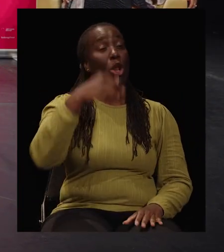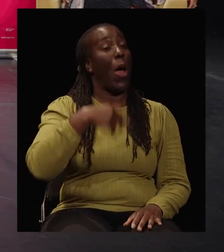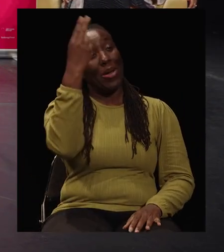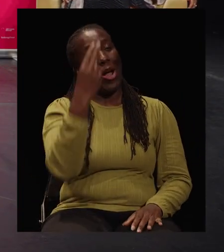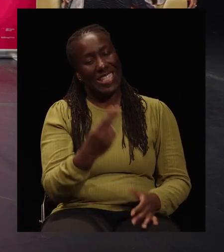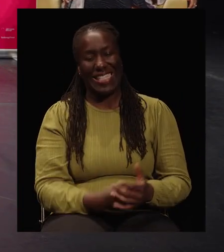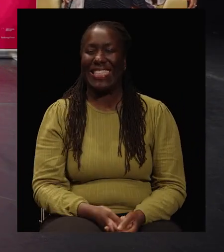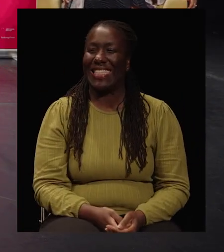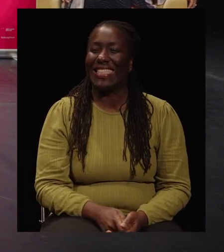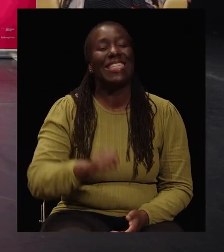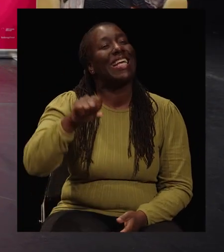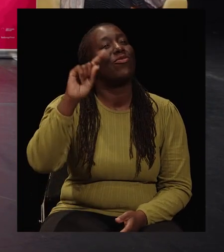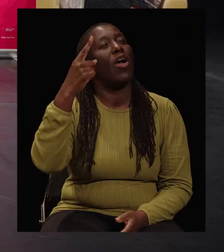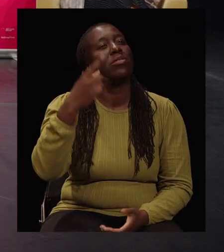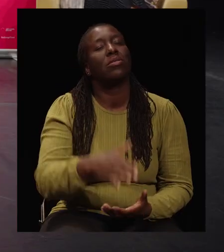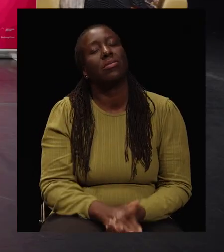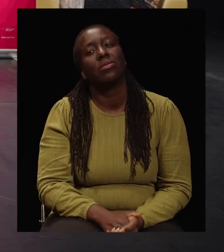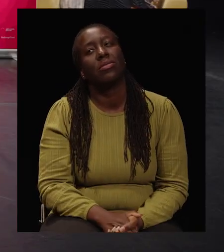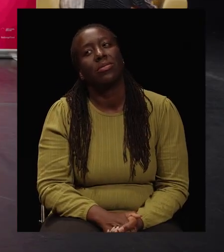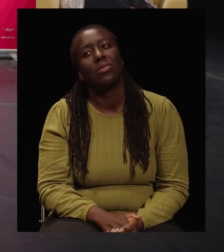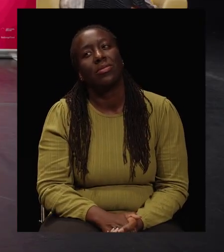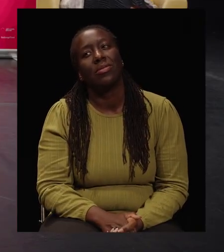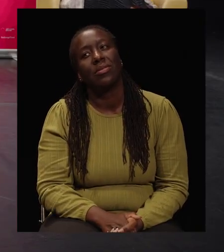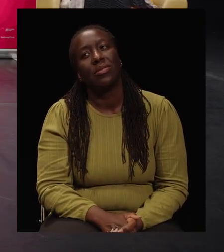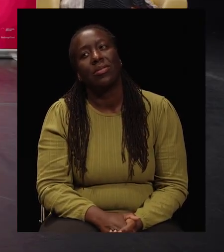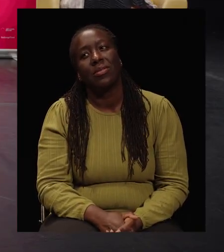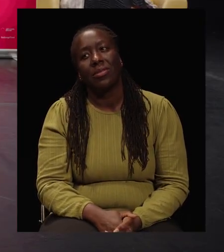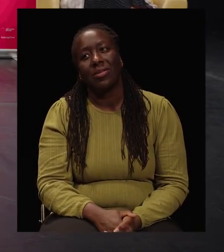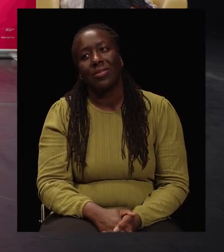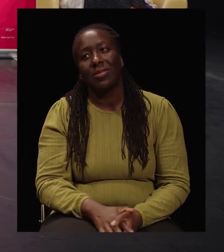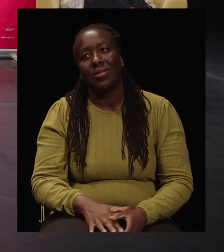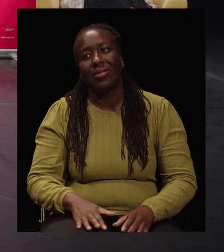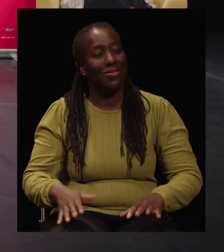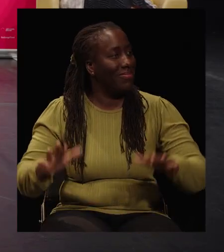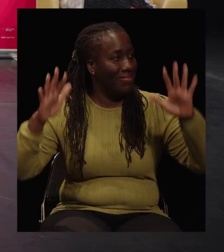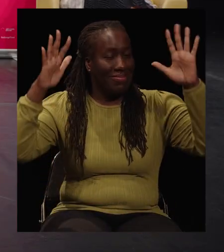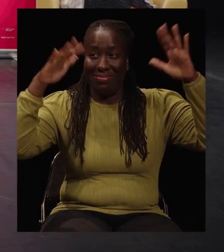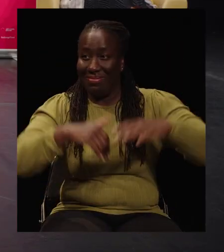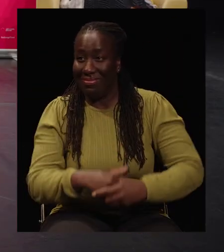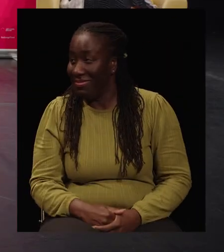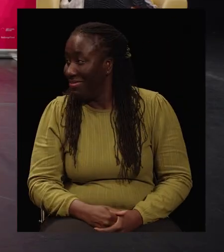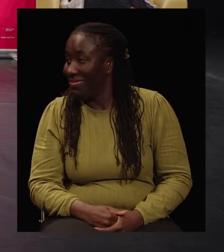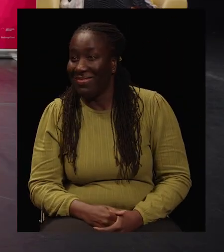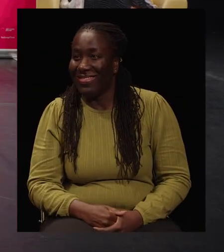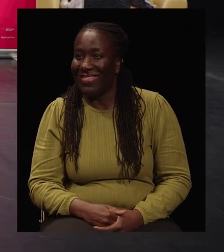Yeah, first of all, yeah, big up our big old baddies over here doing the good work.